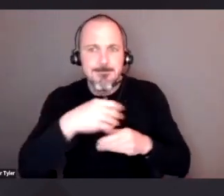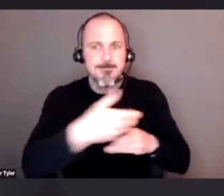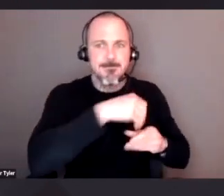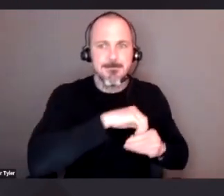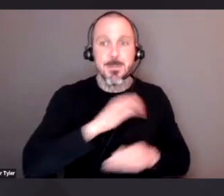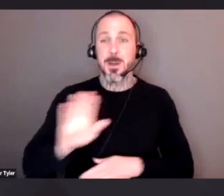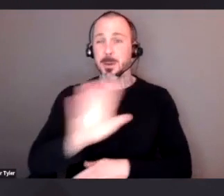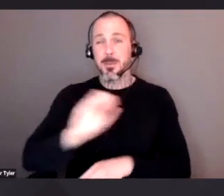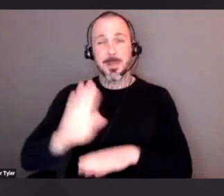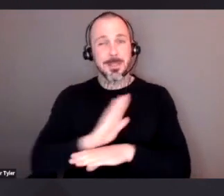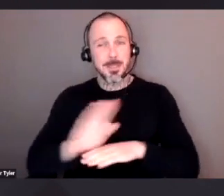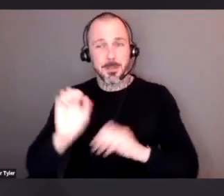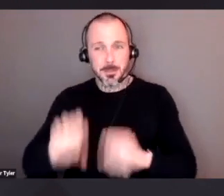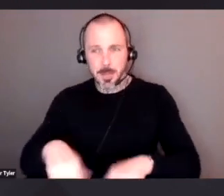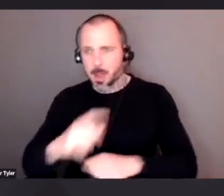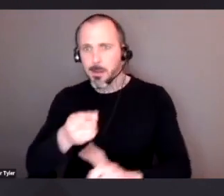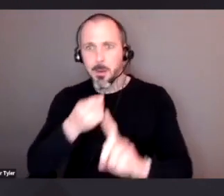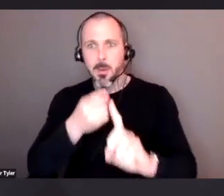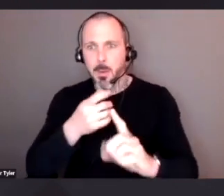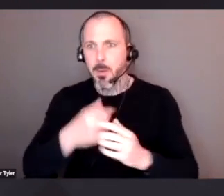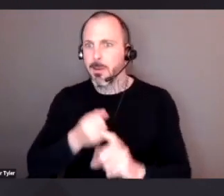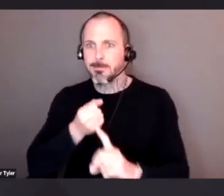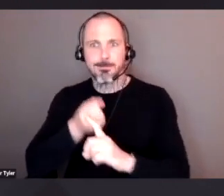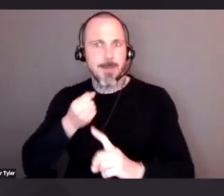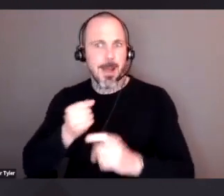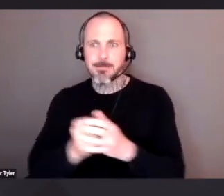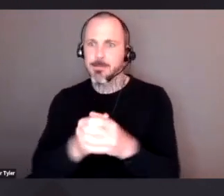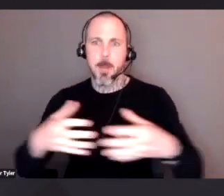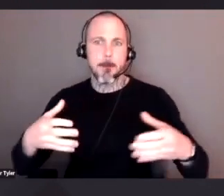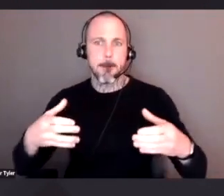of inclusive organizational practices around recruitment.